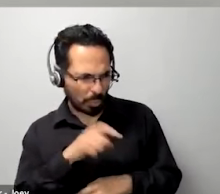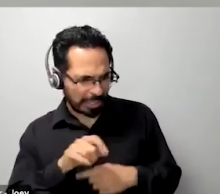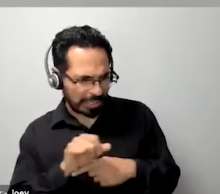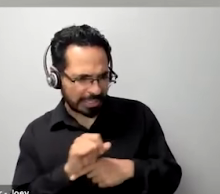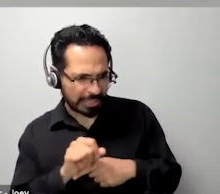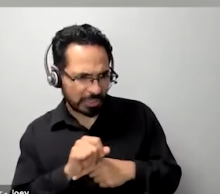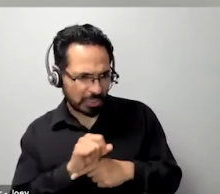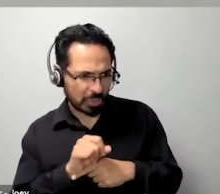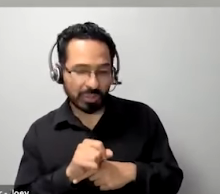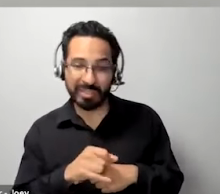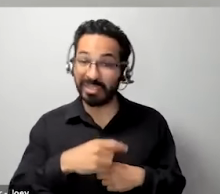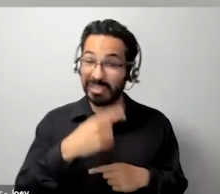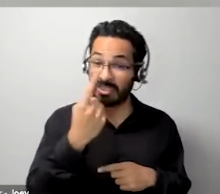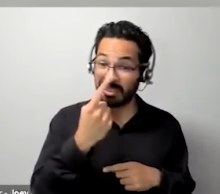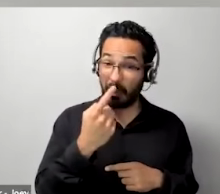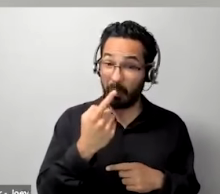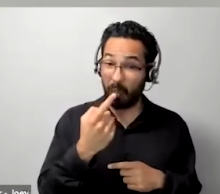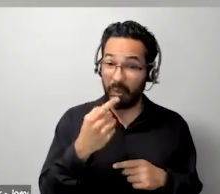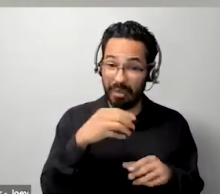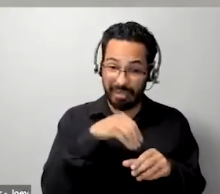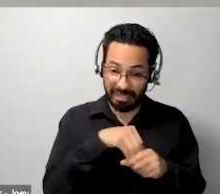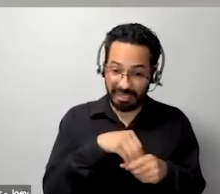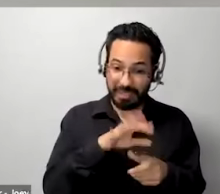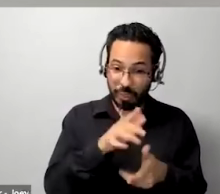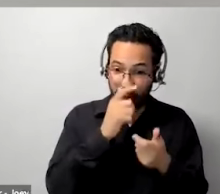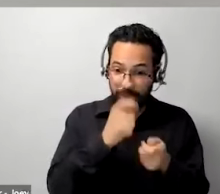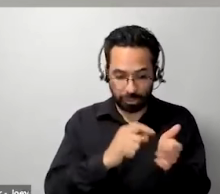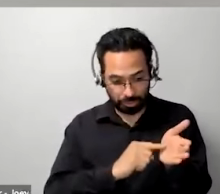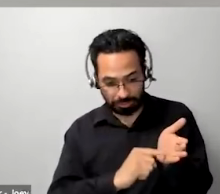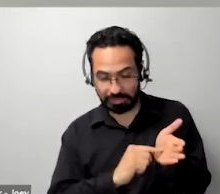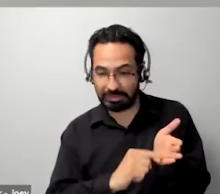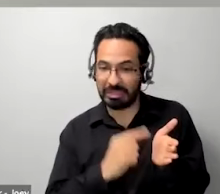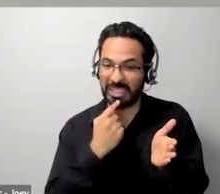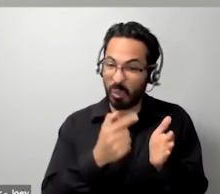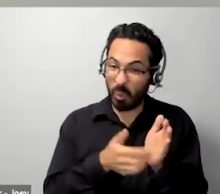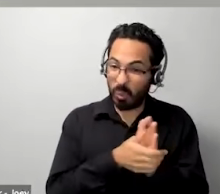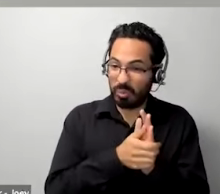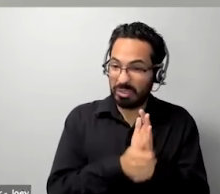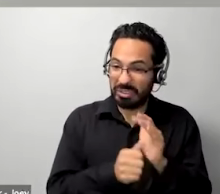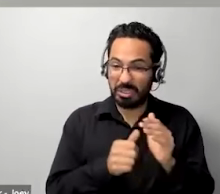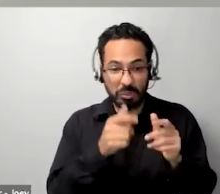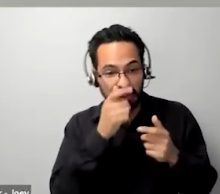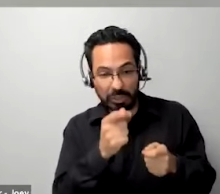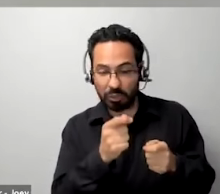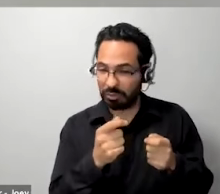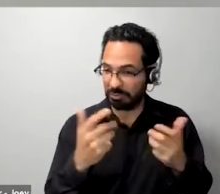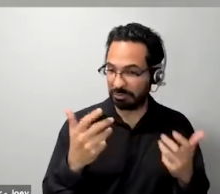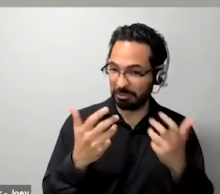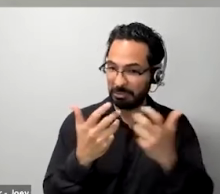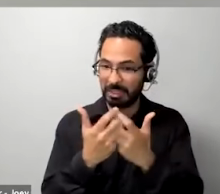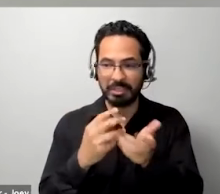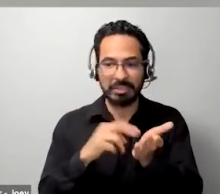and then somebody had said in their interest that their skills or interests might match up with accessibility, then we'll we'll have that pairing done.